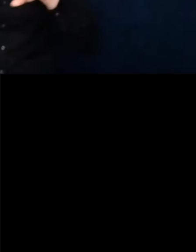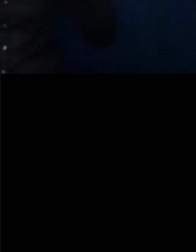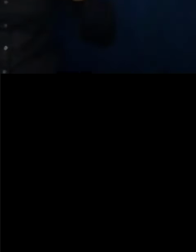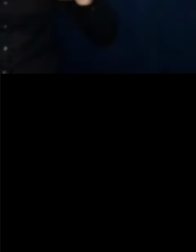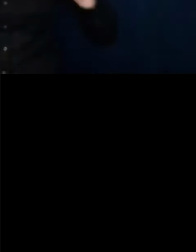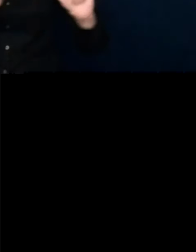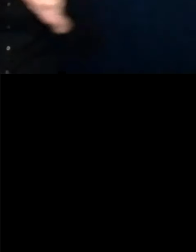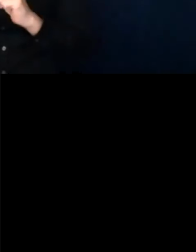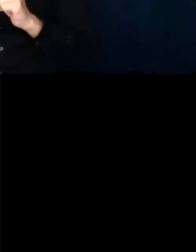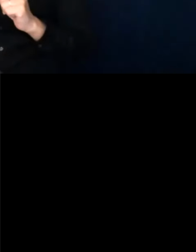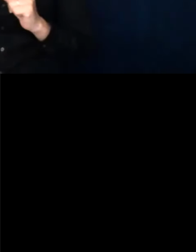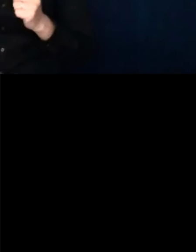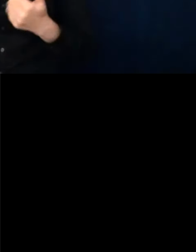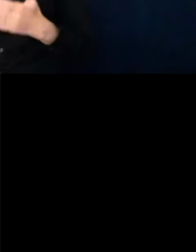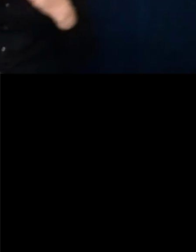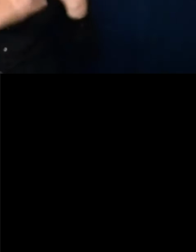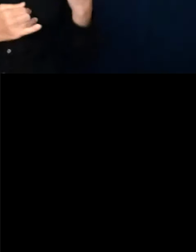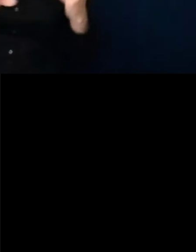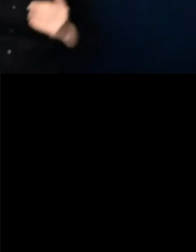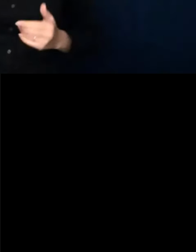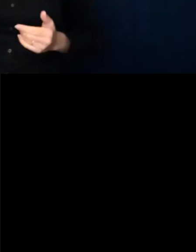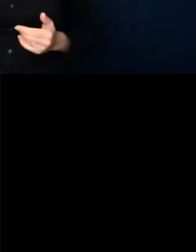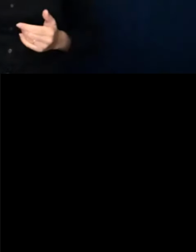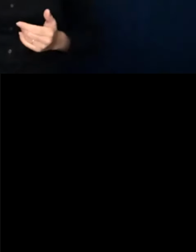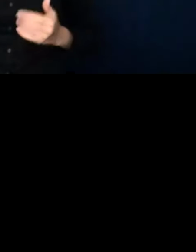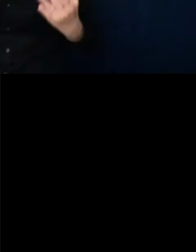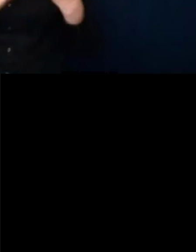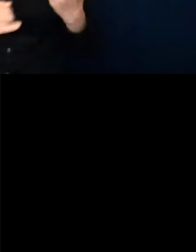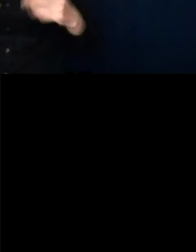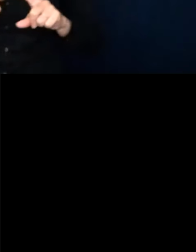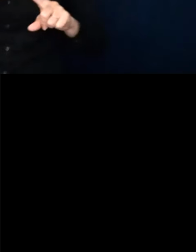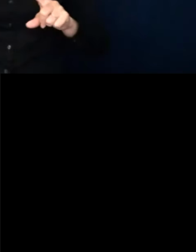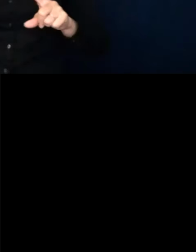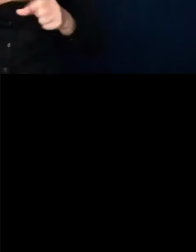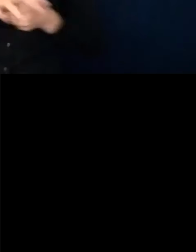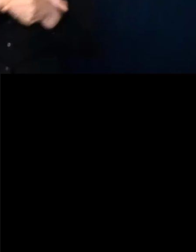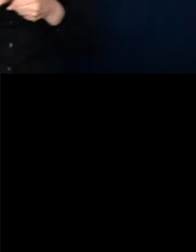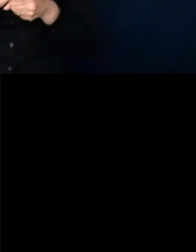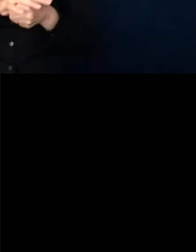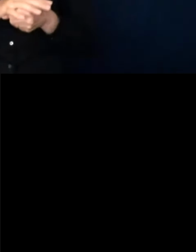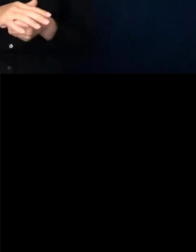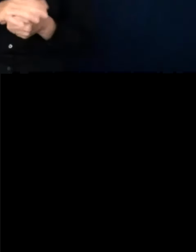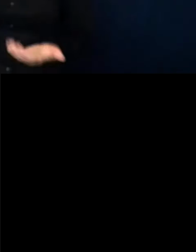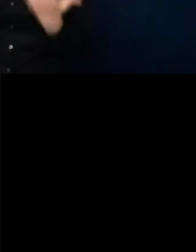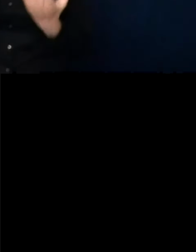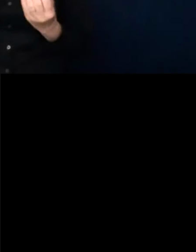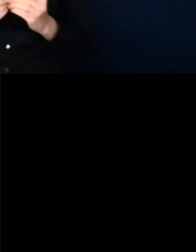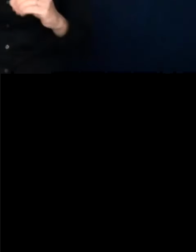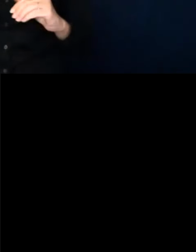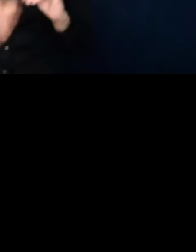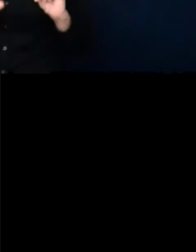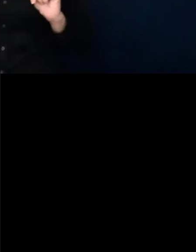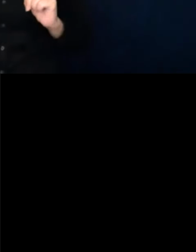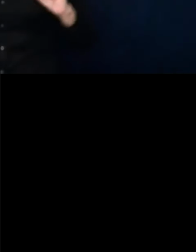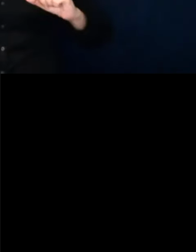BIPOC artists in our region, then yeah, you might have more than one opportunity to be chosen. So potentially.